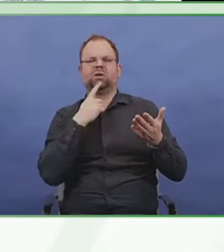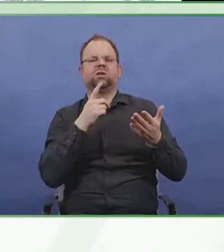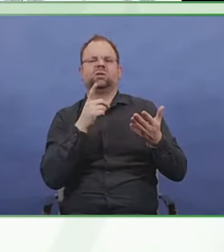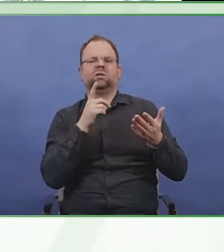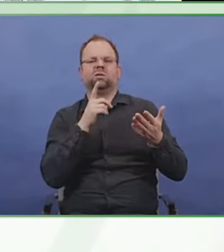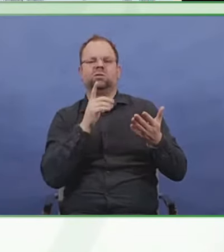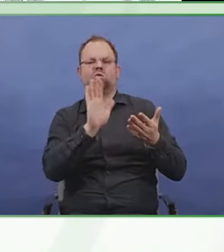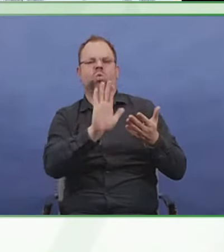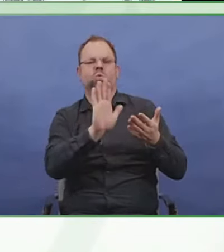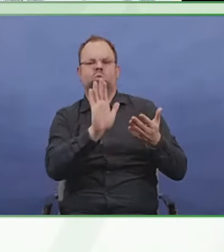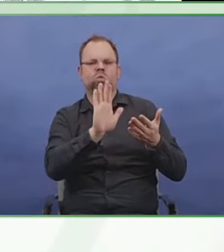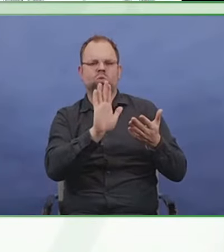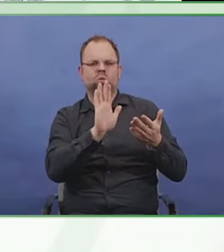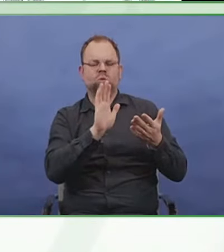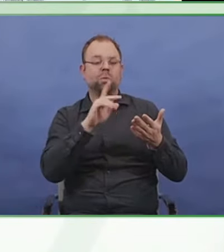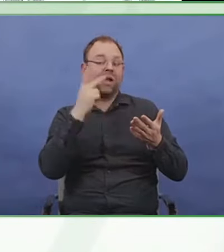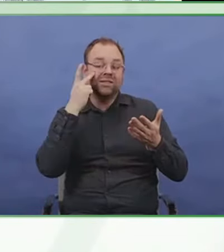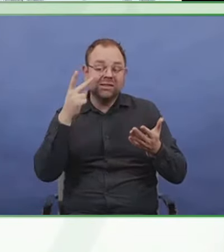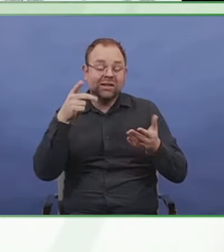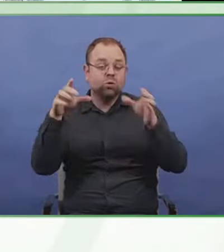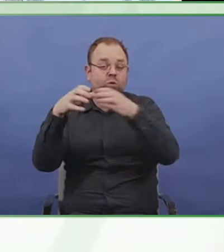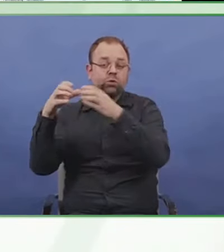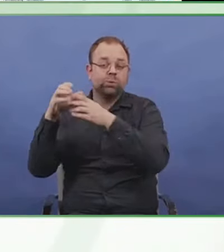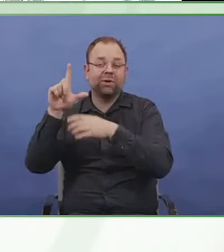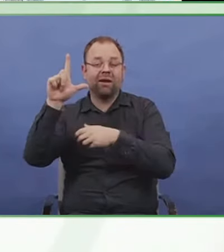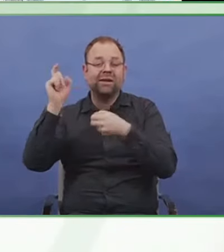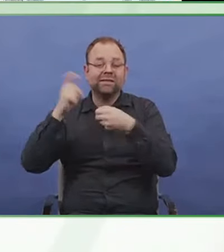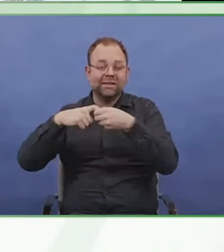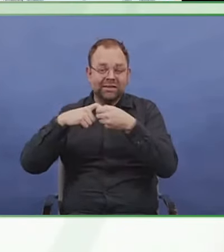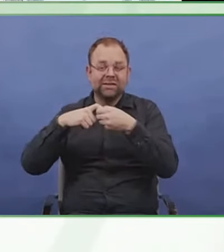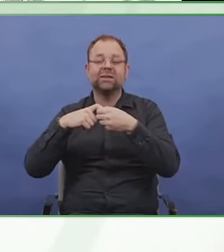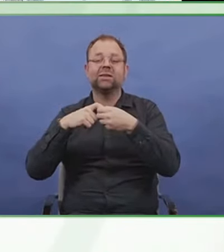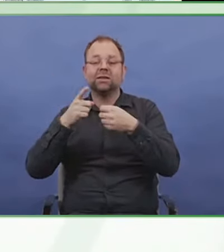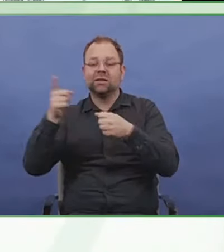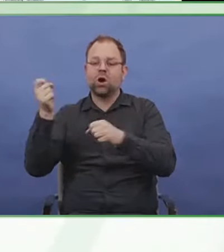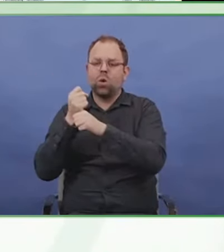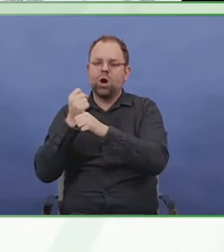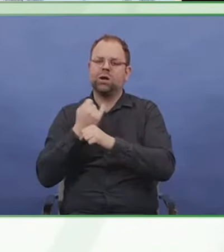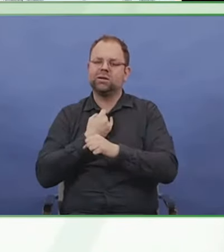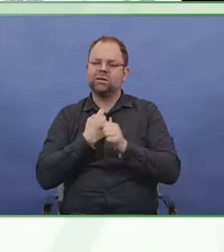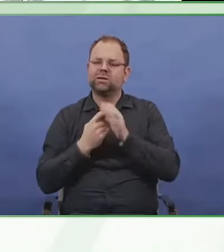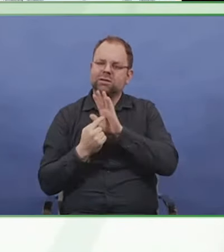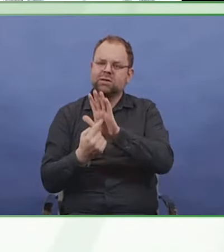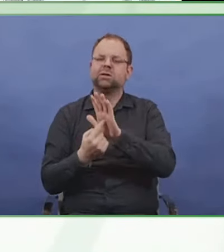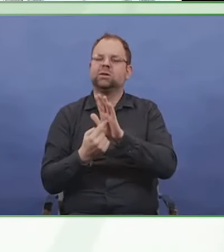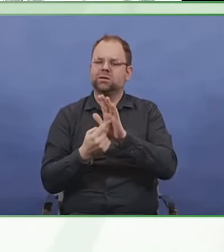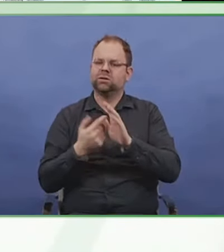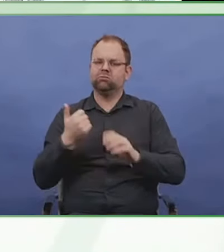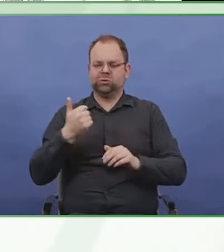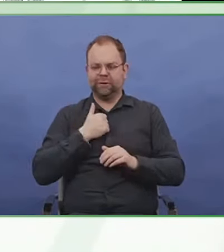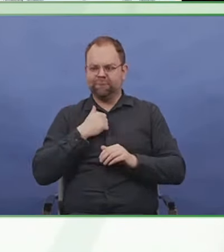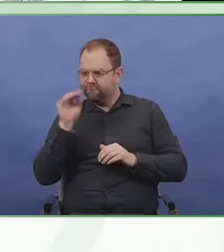insane, how can we help you be found even if you don't want to disclose.